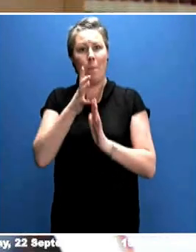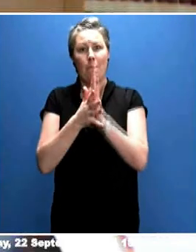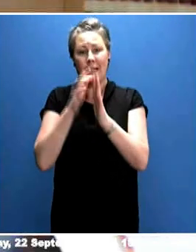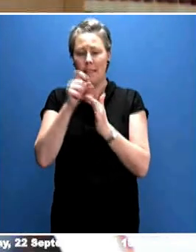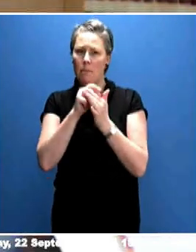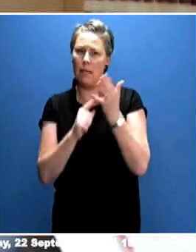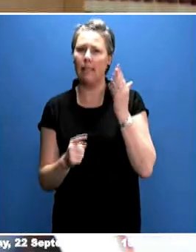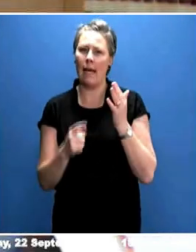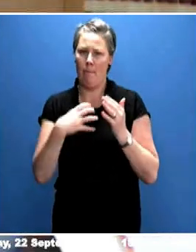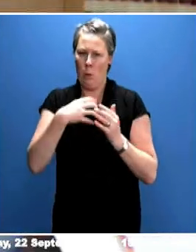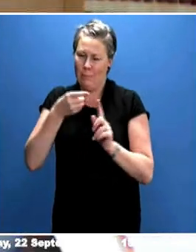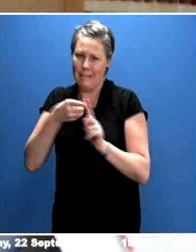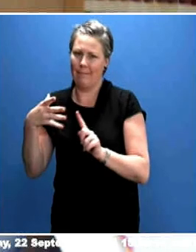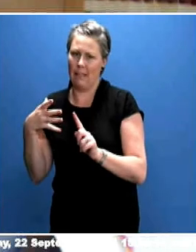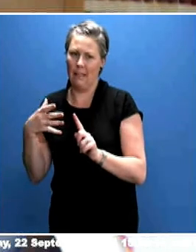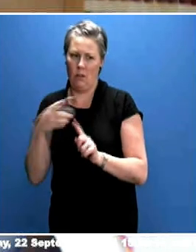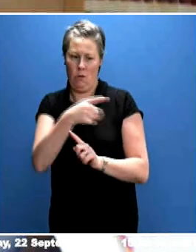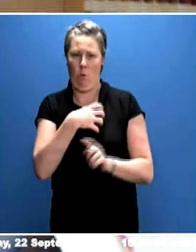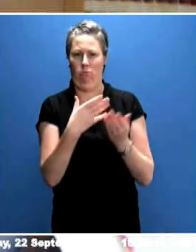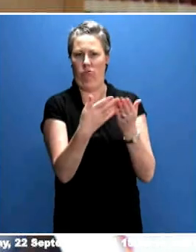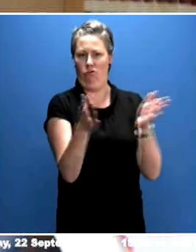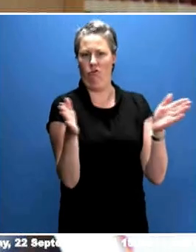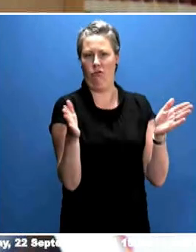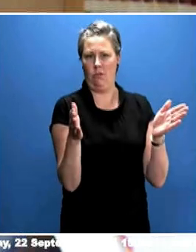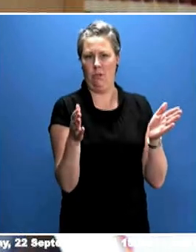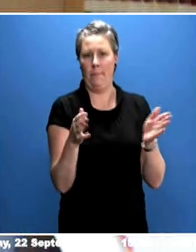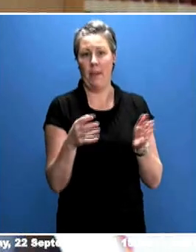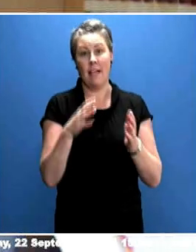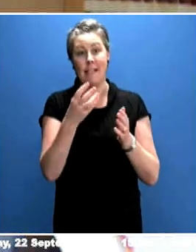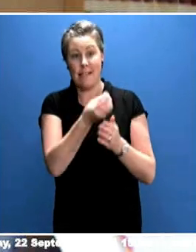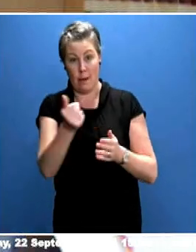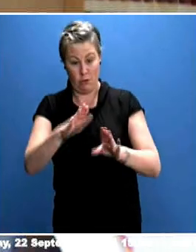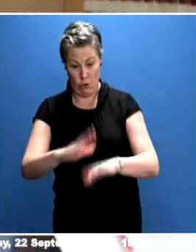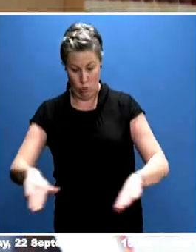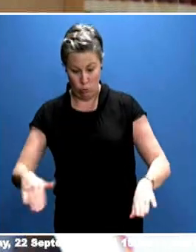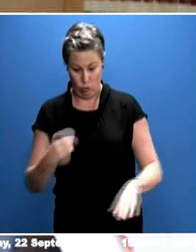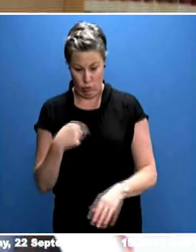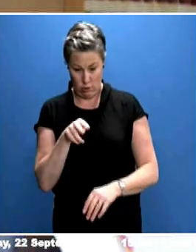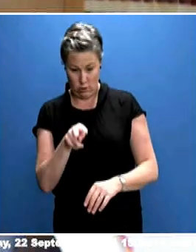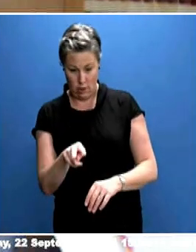Certainly all our children that present to us do have significant trauma histories